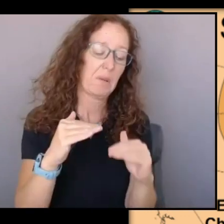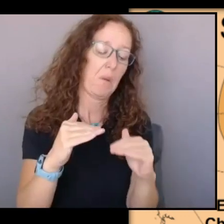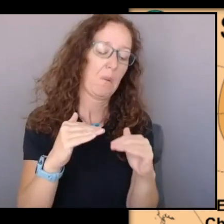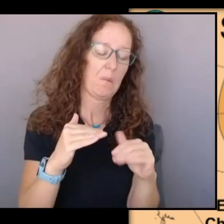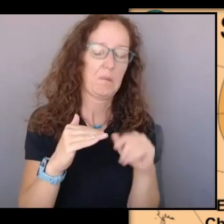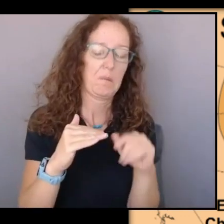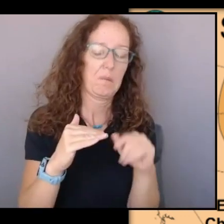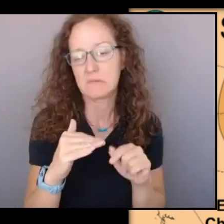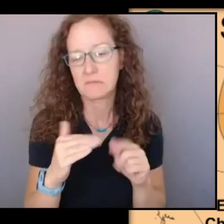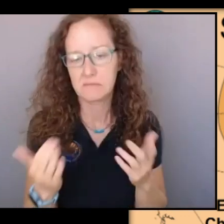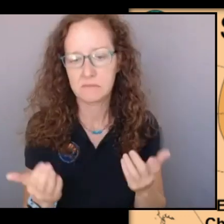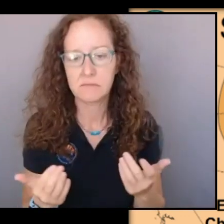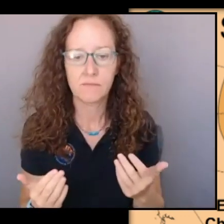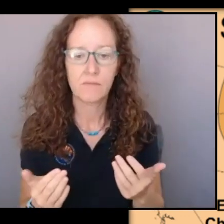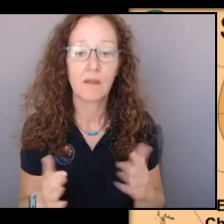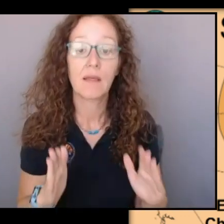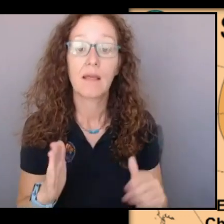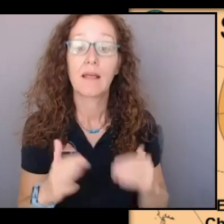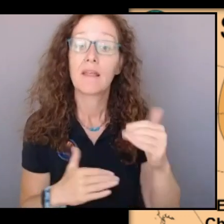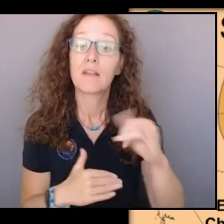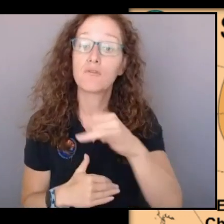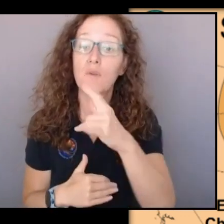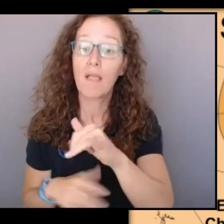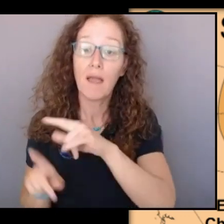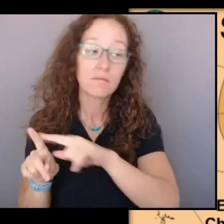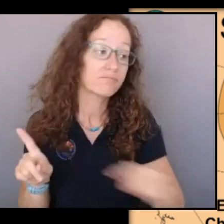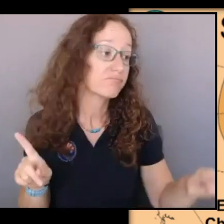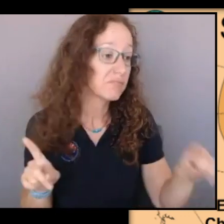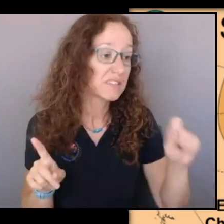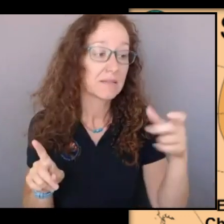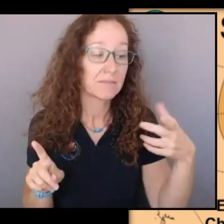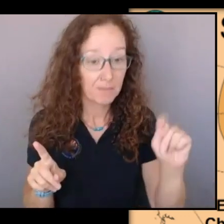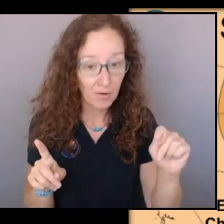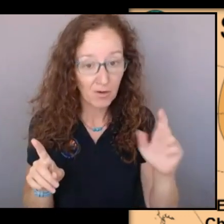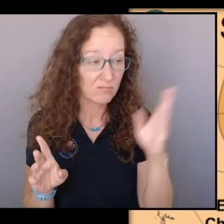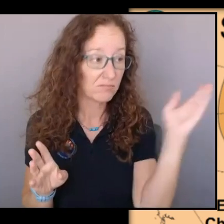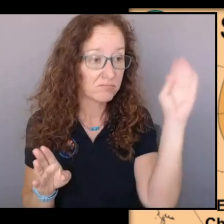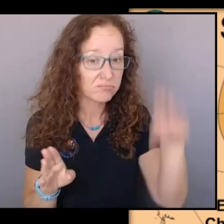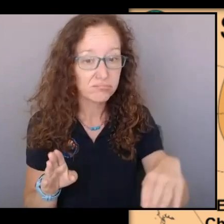through September. Kind of the same thing. We're right on the edge of that below normal. Doesn't mean we're going to